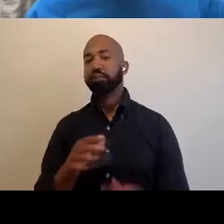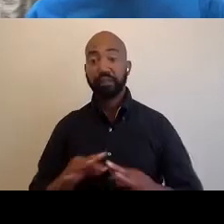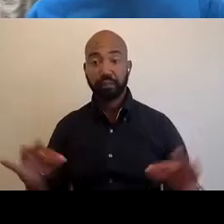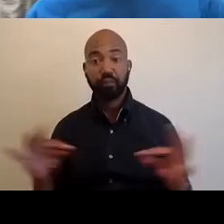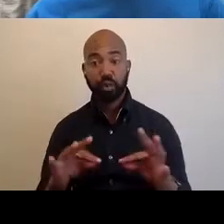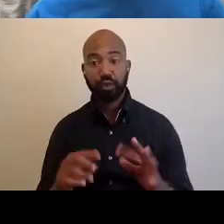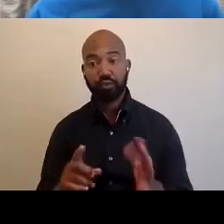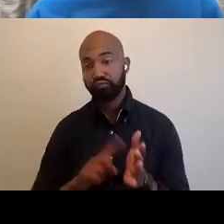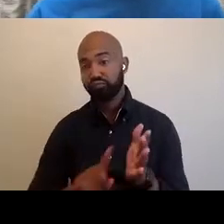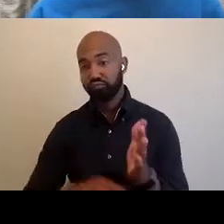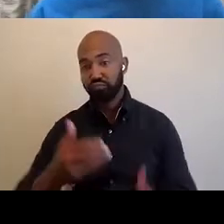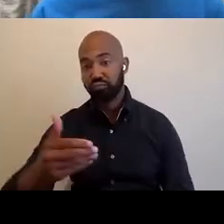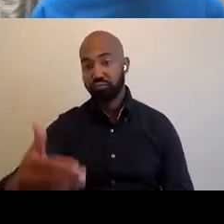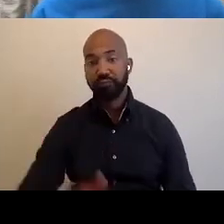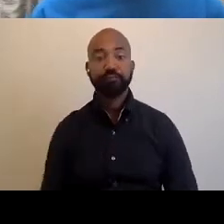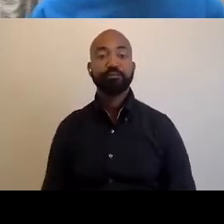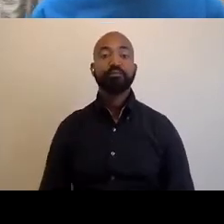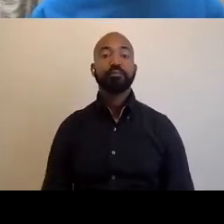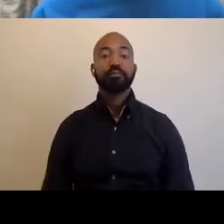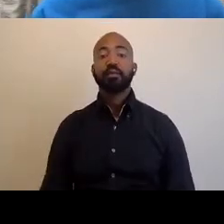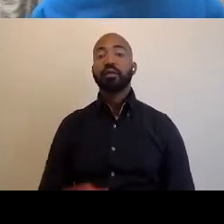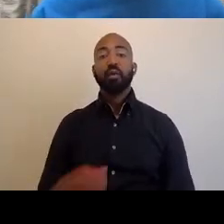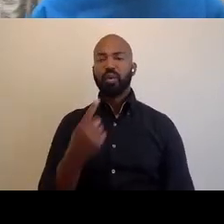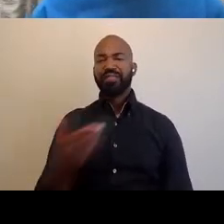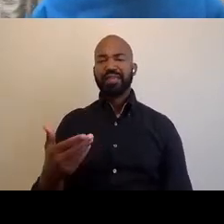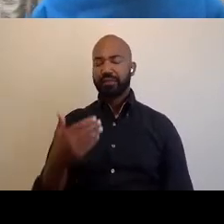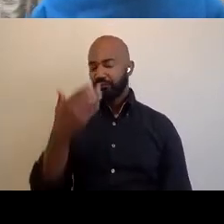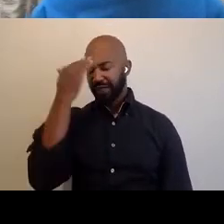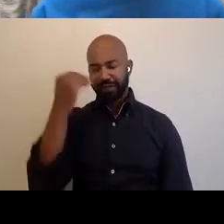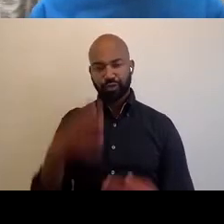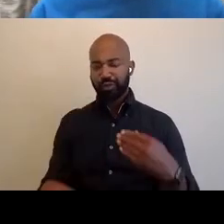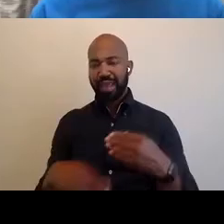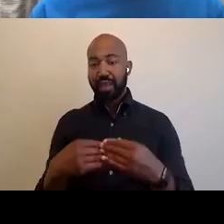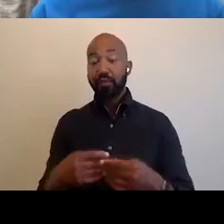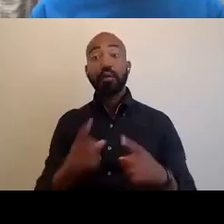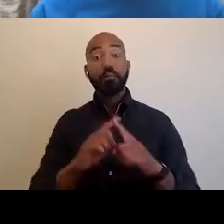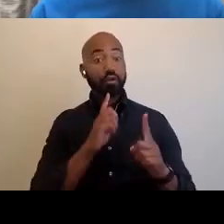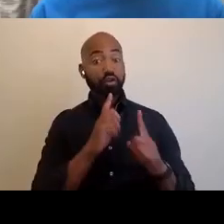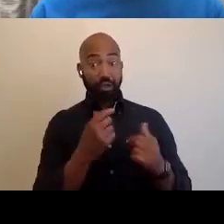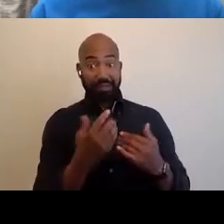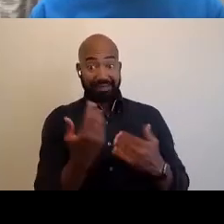Now one thing that I didn't put on here, and I had a long conversation today, was about progesterone.